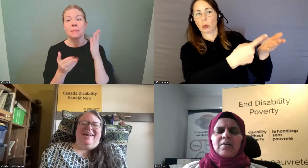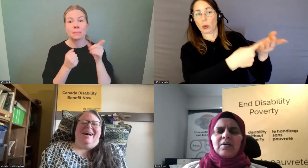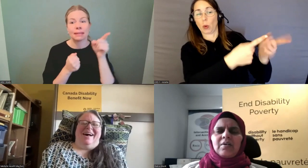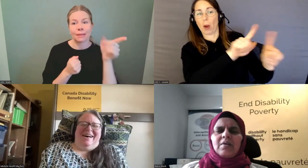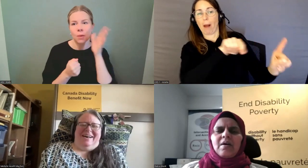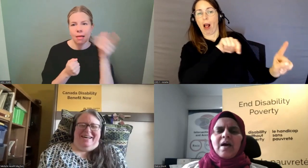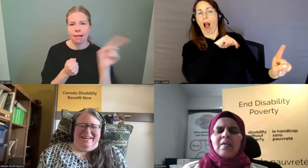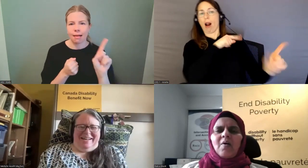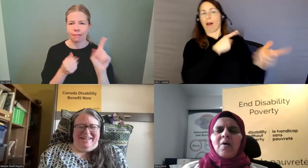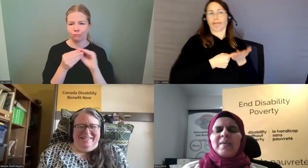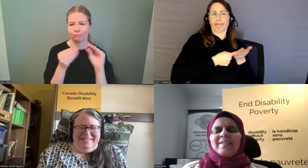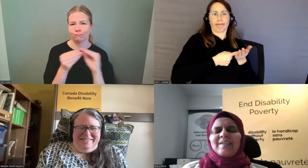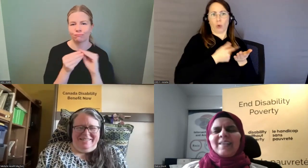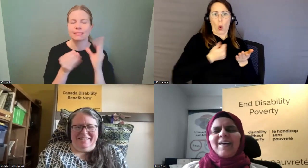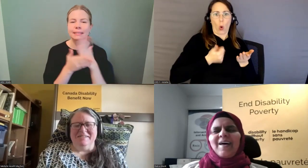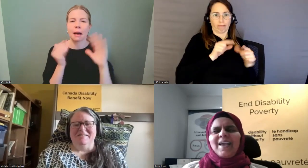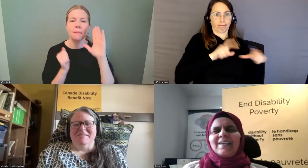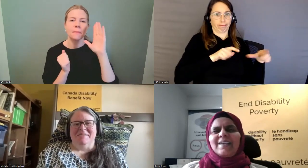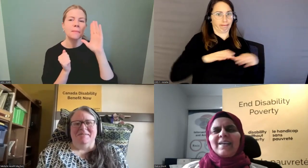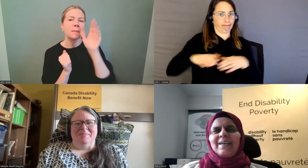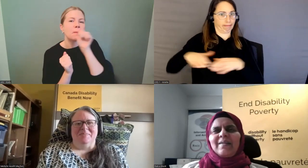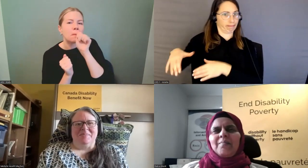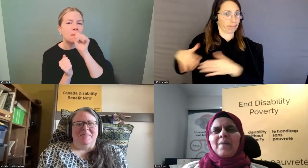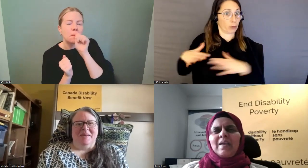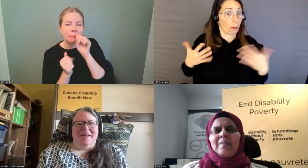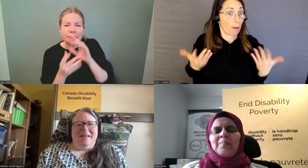I HOPE HE'S ONLINE.